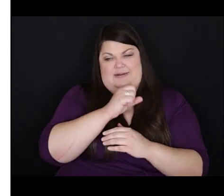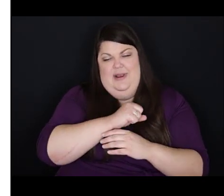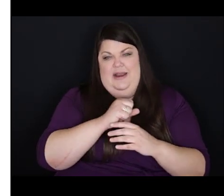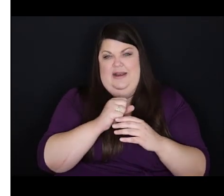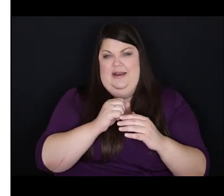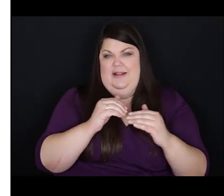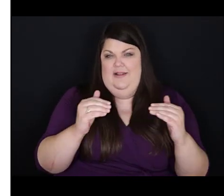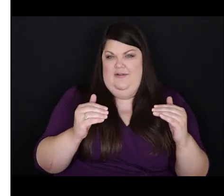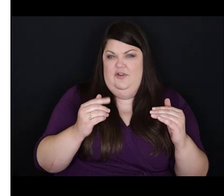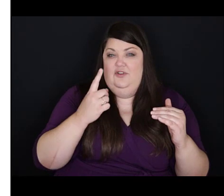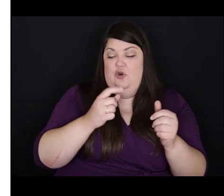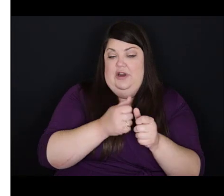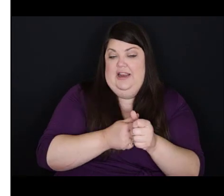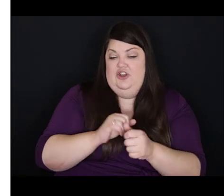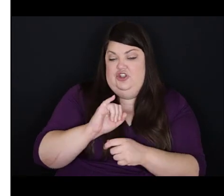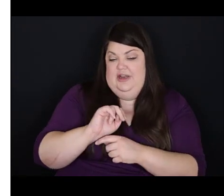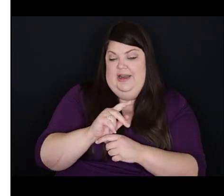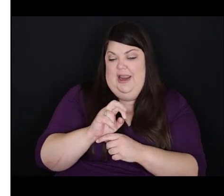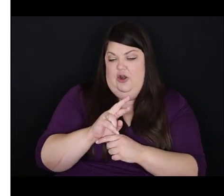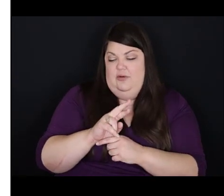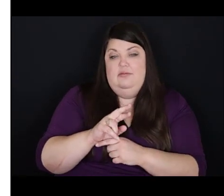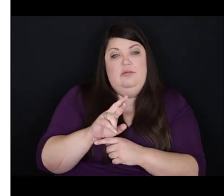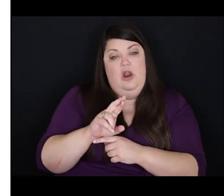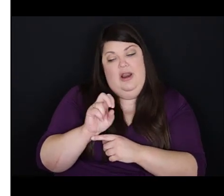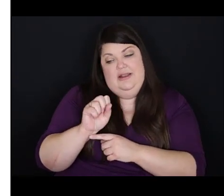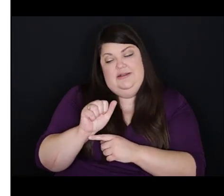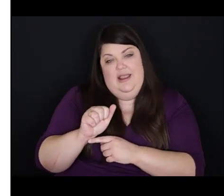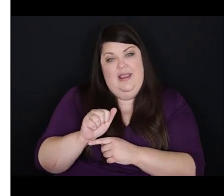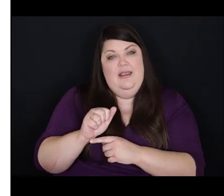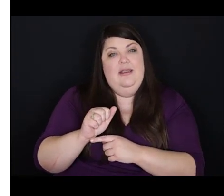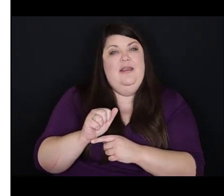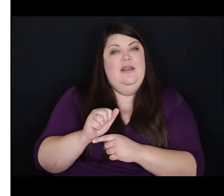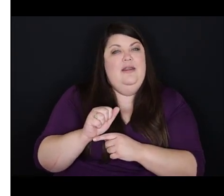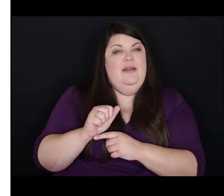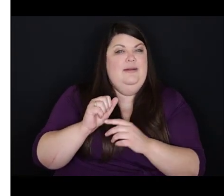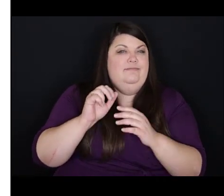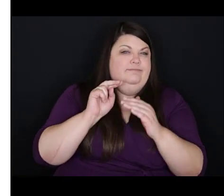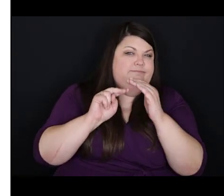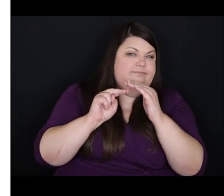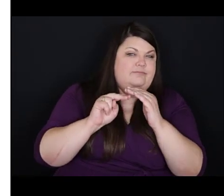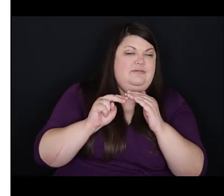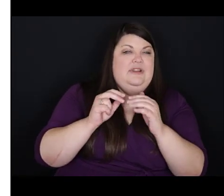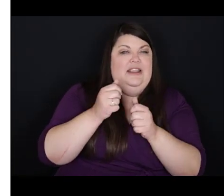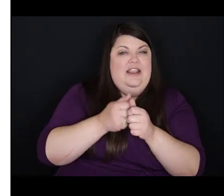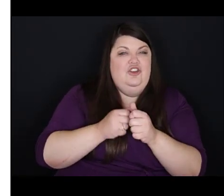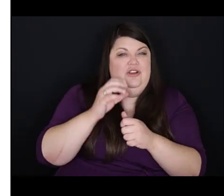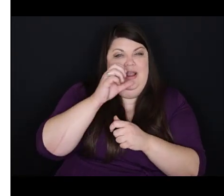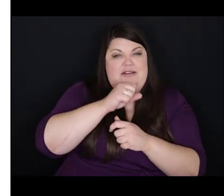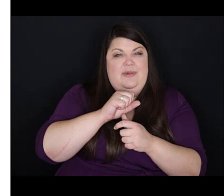indicator. RSA anticipates estimated levels will be shared with States in mid to late February.